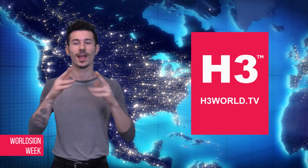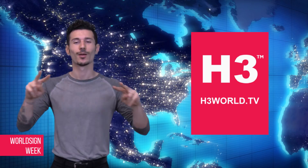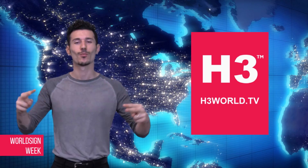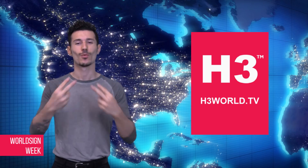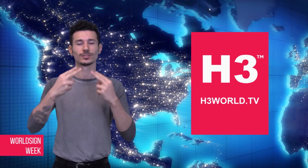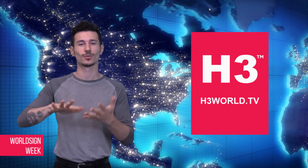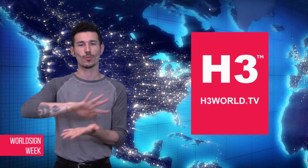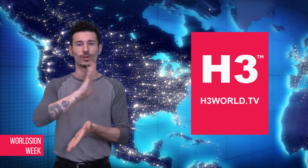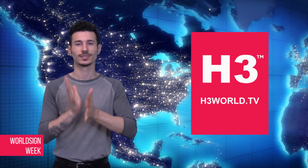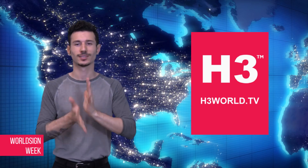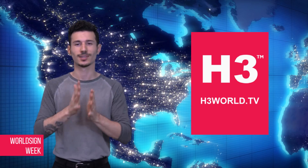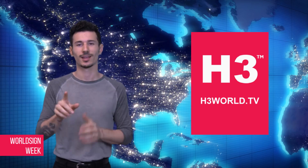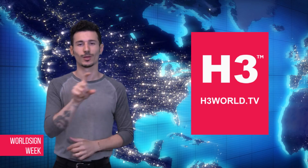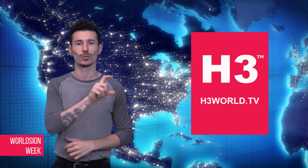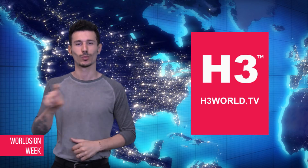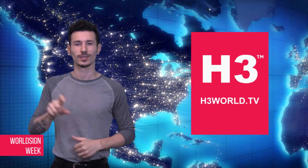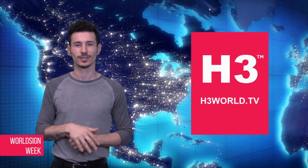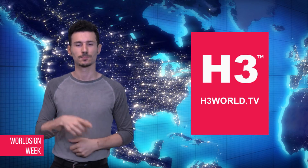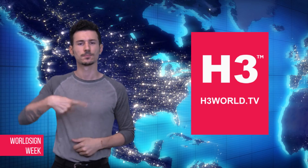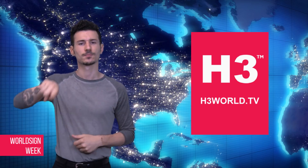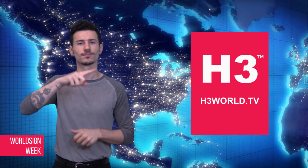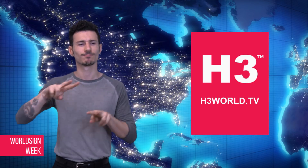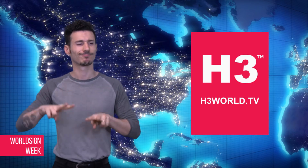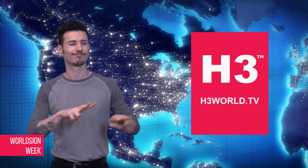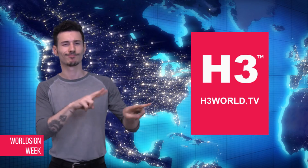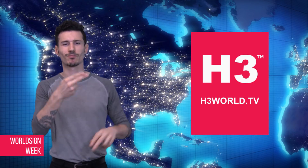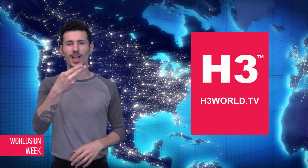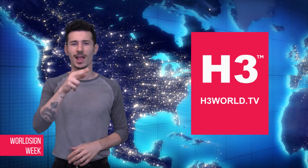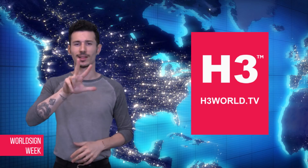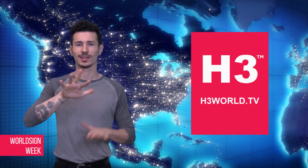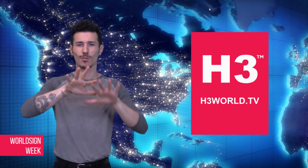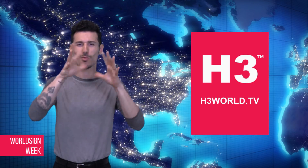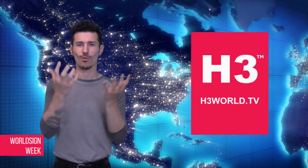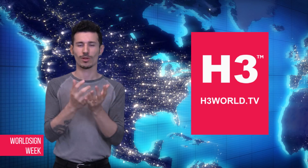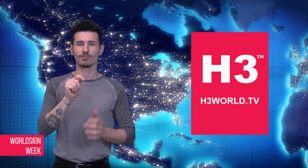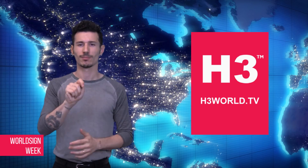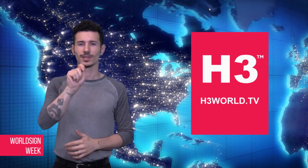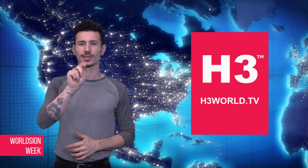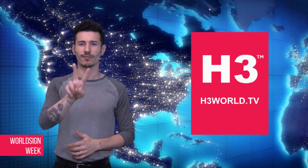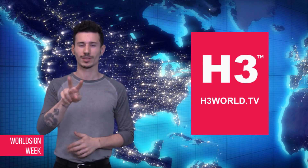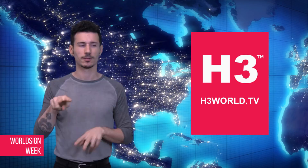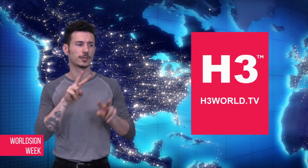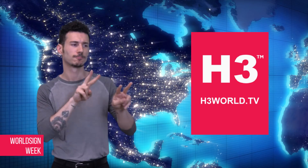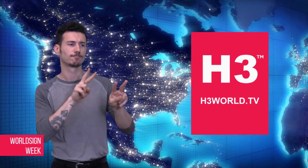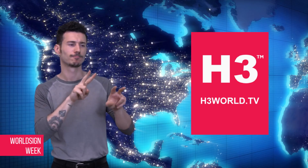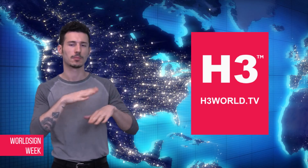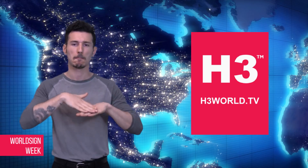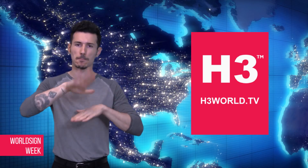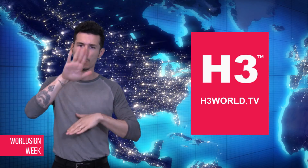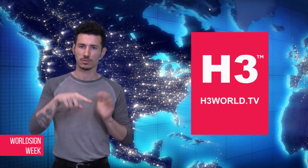Thank you for watching WorldSign Week, visit H3WORLD.TV for more shows,